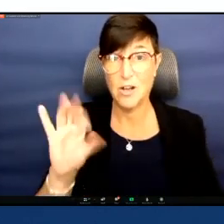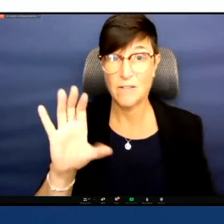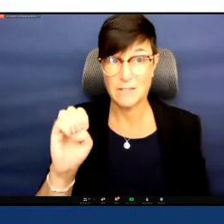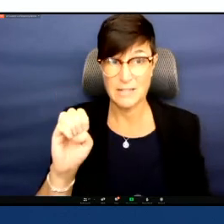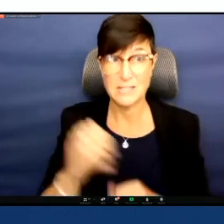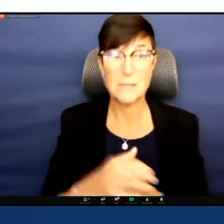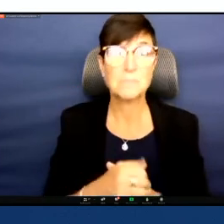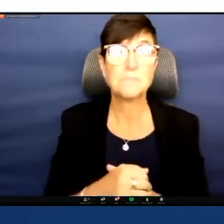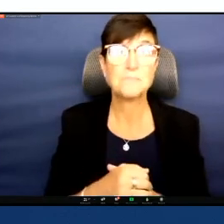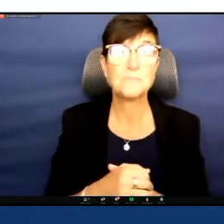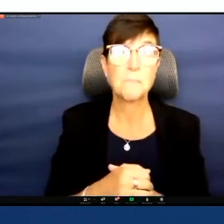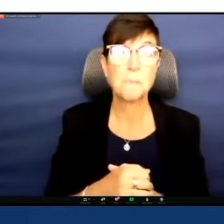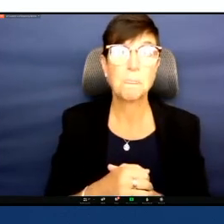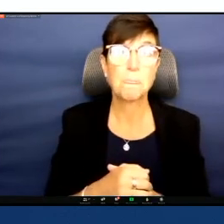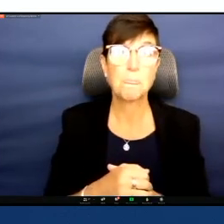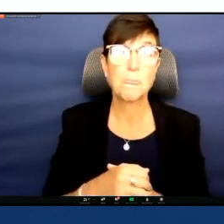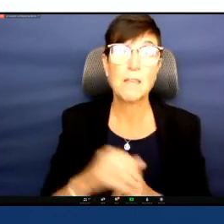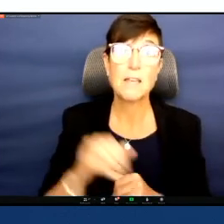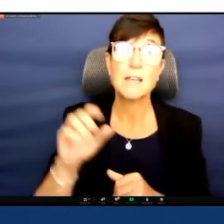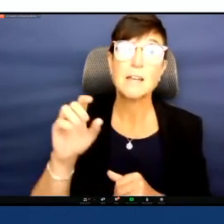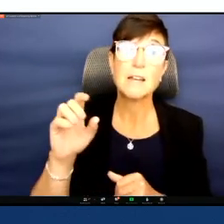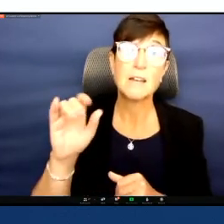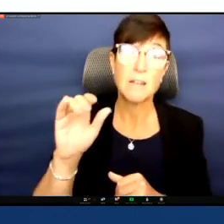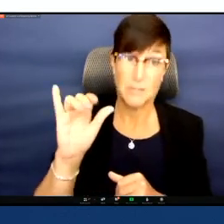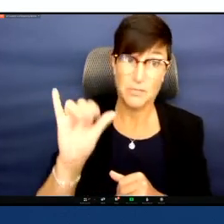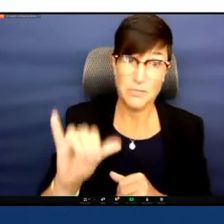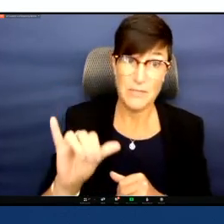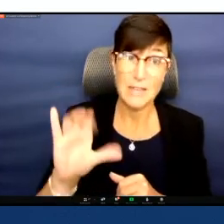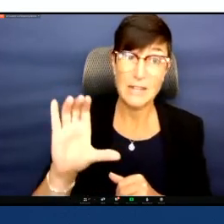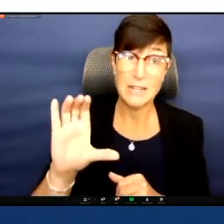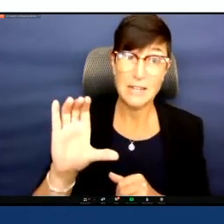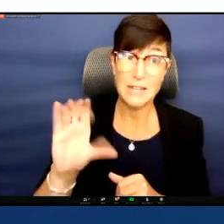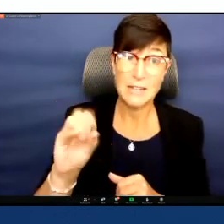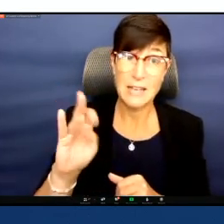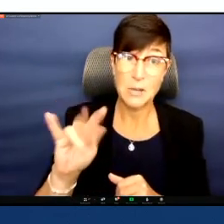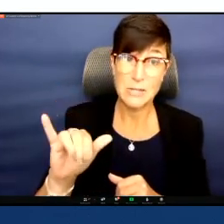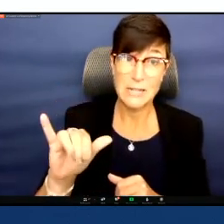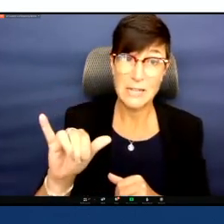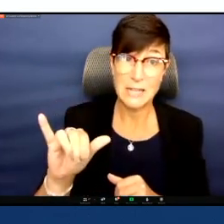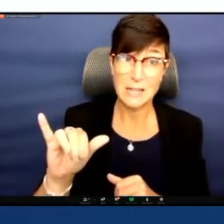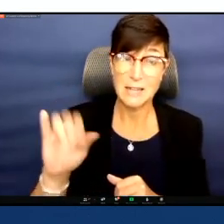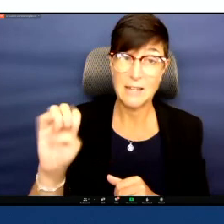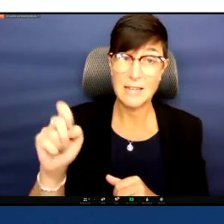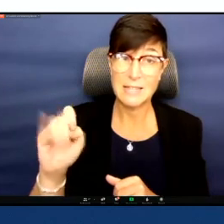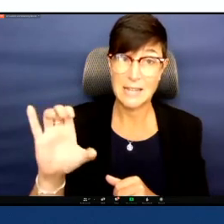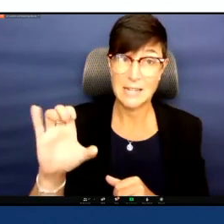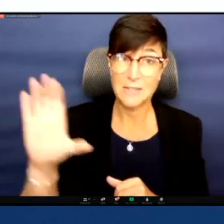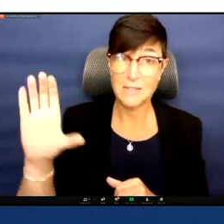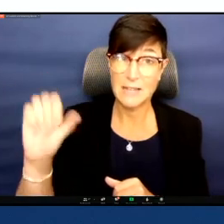is a division of the Office of the County Executive, and our role in the budget process includes developing fiscal policies